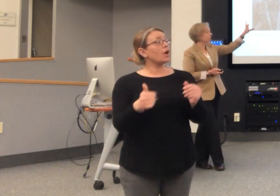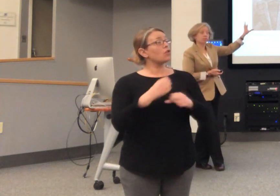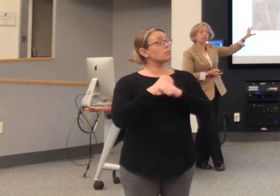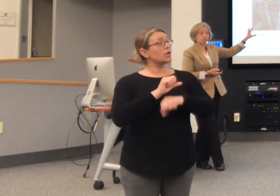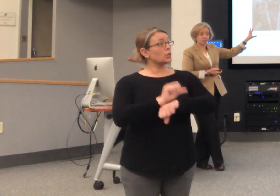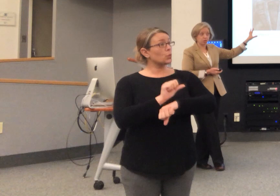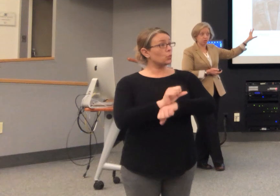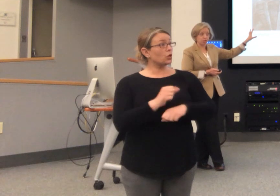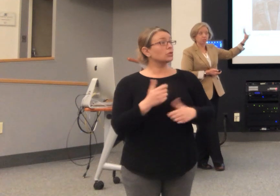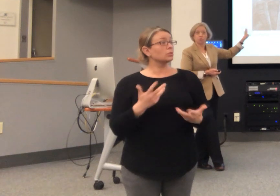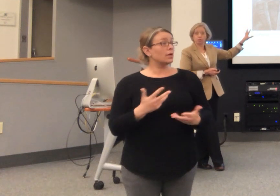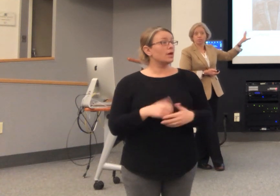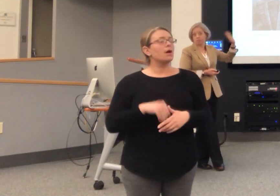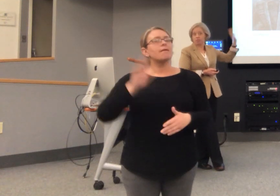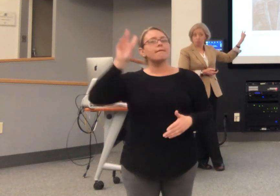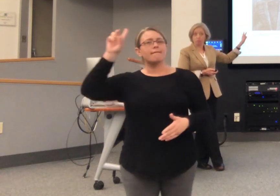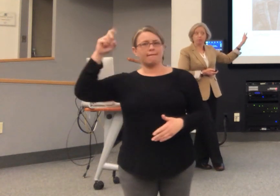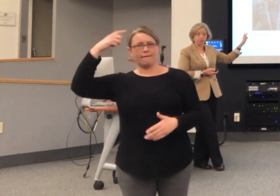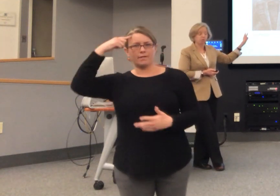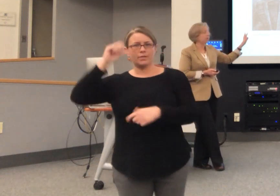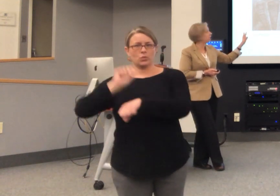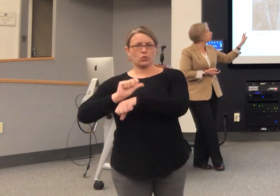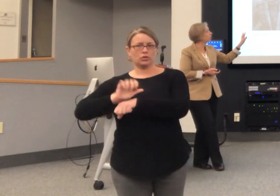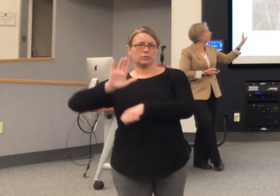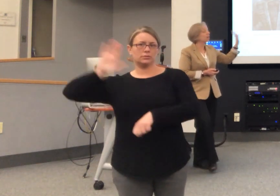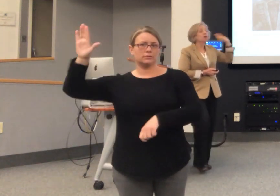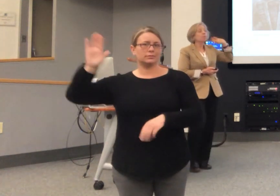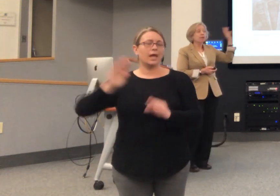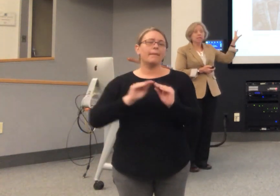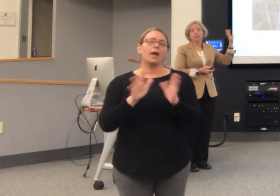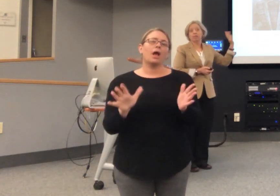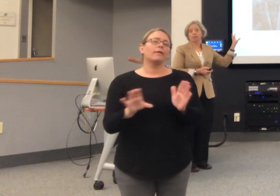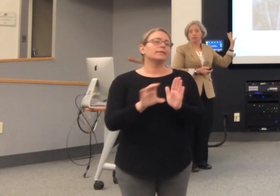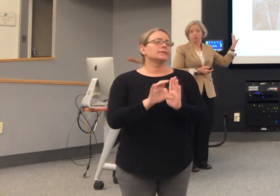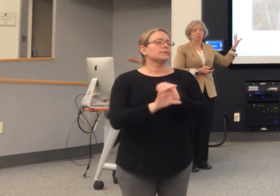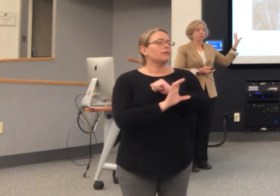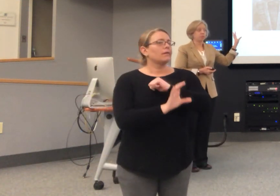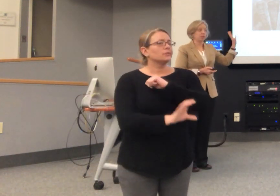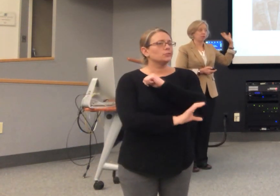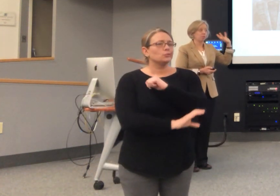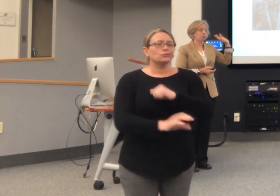Obviously the Constitution is old enough it would be public domain anyway, but anything the government puts out,